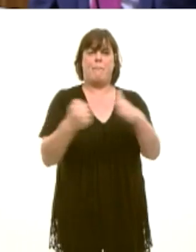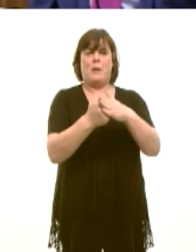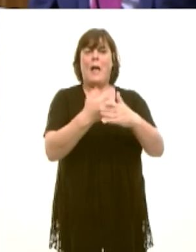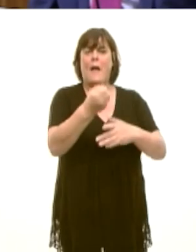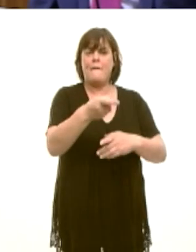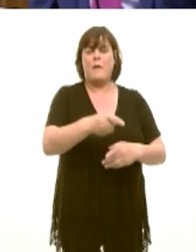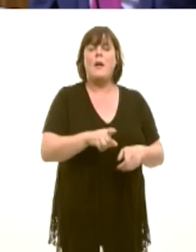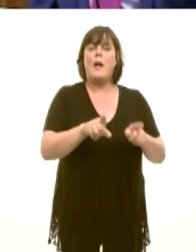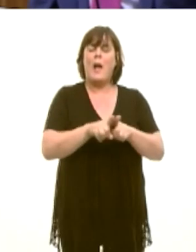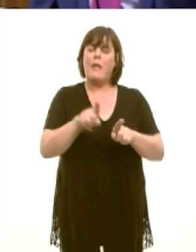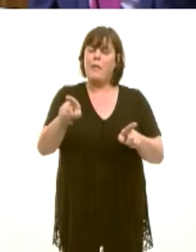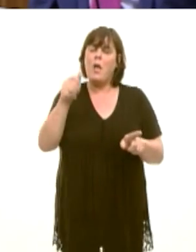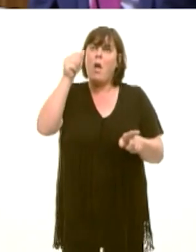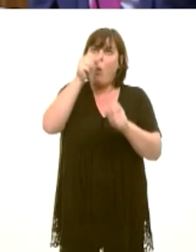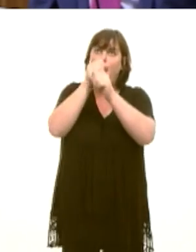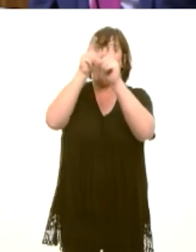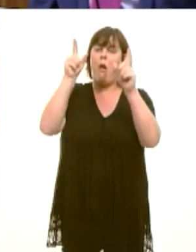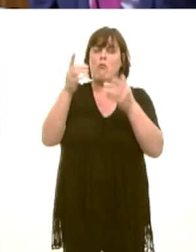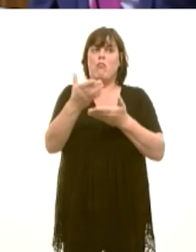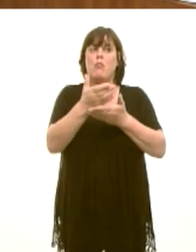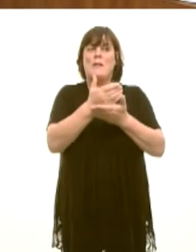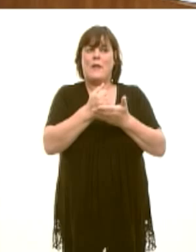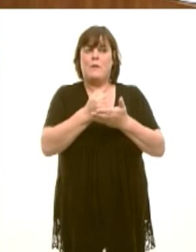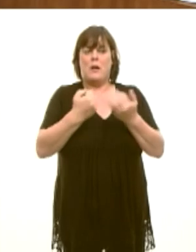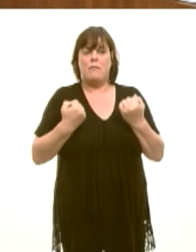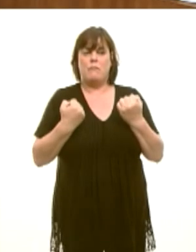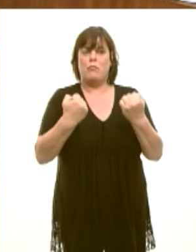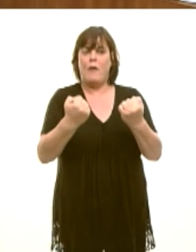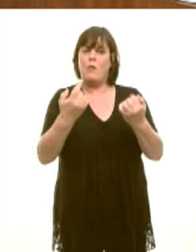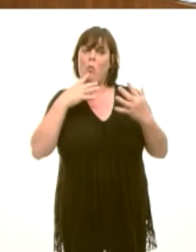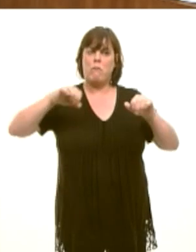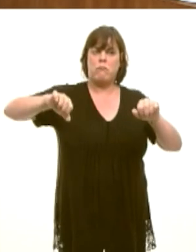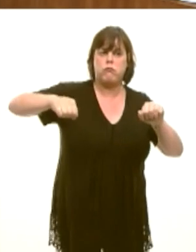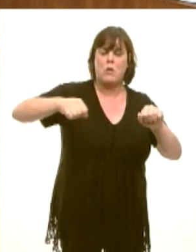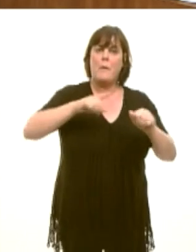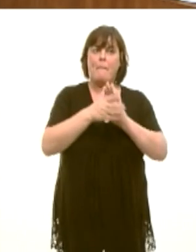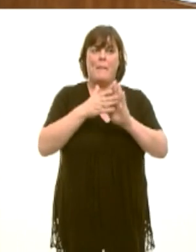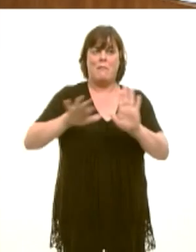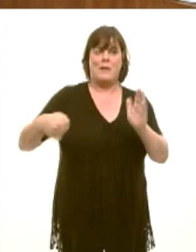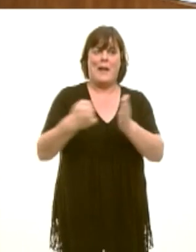is helped and that the possibility of an accident is minimised.